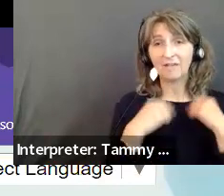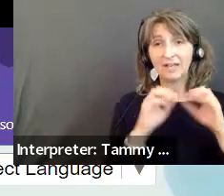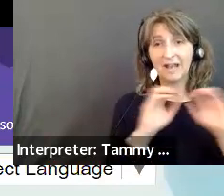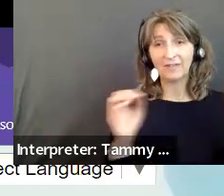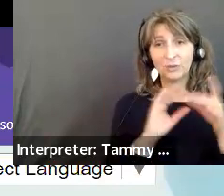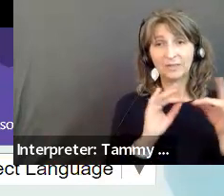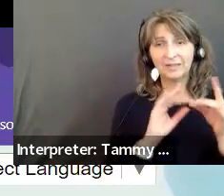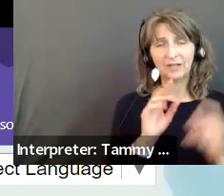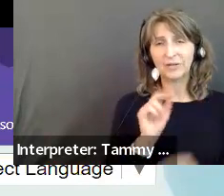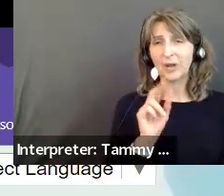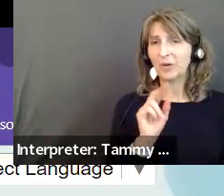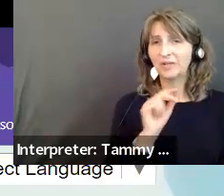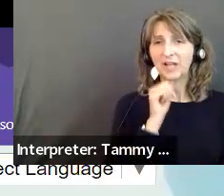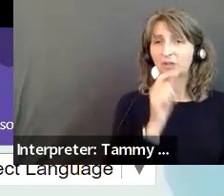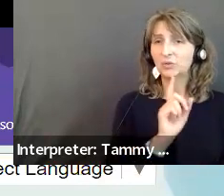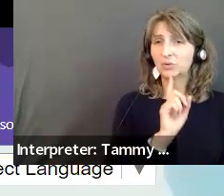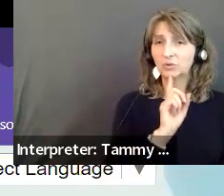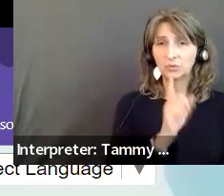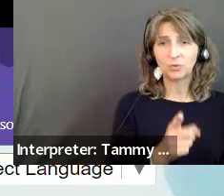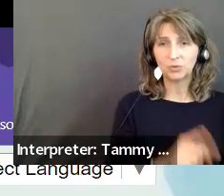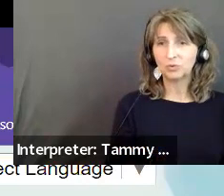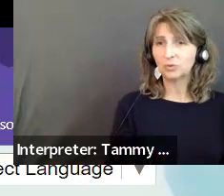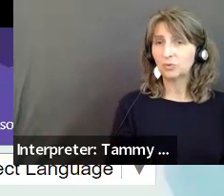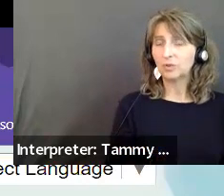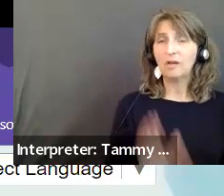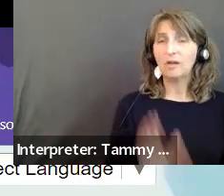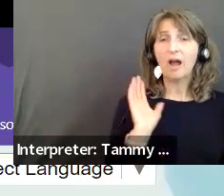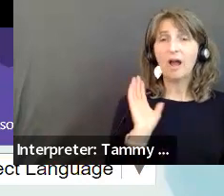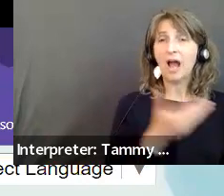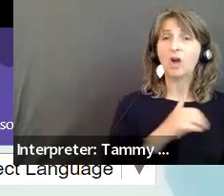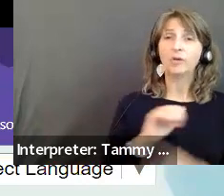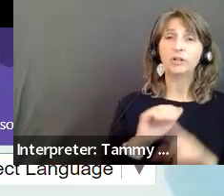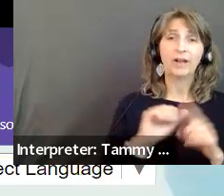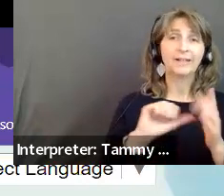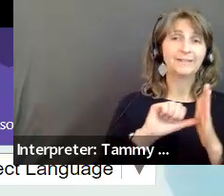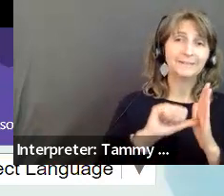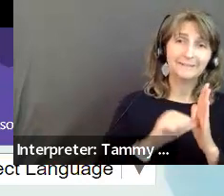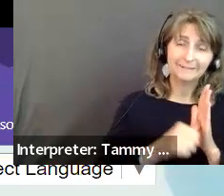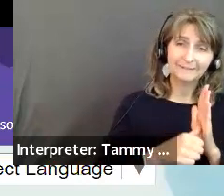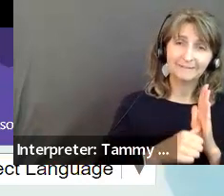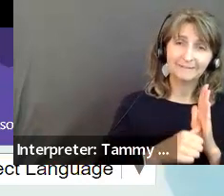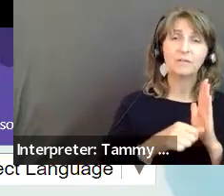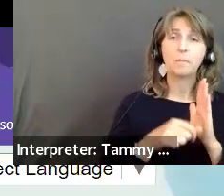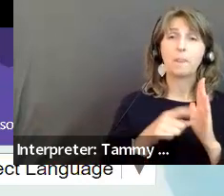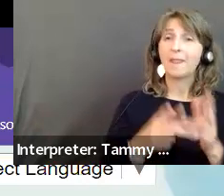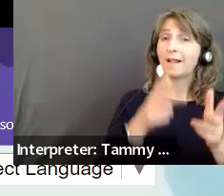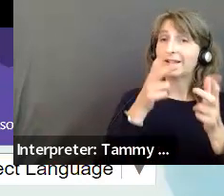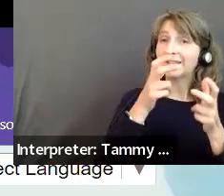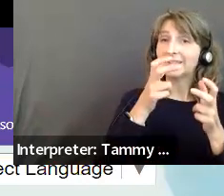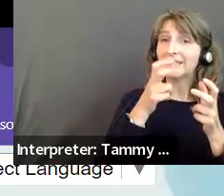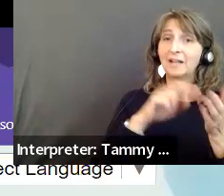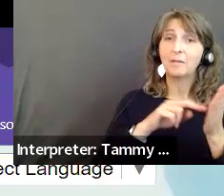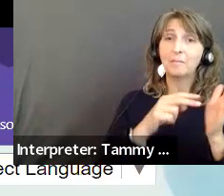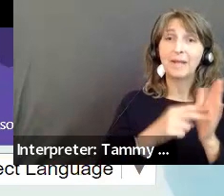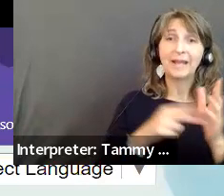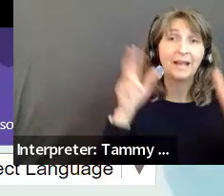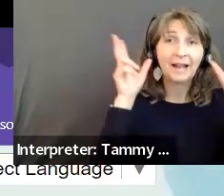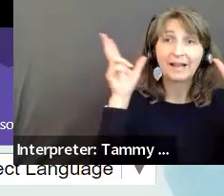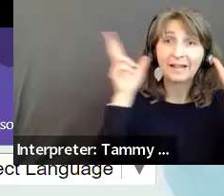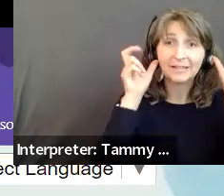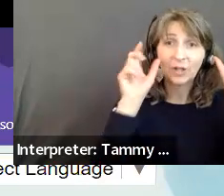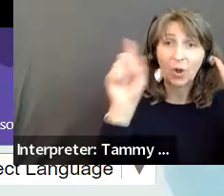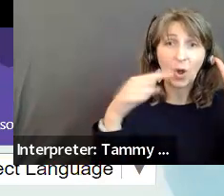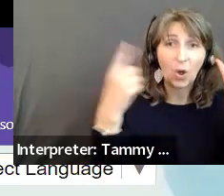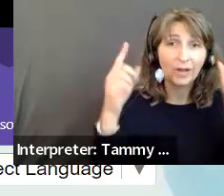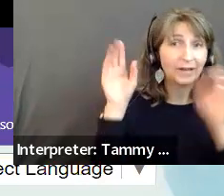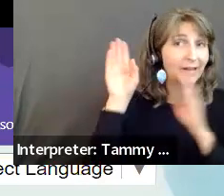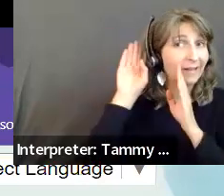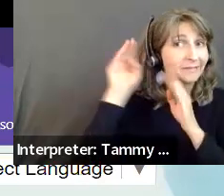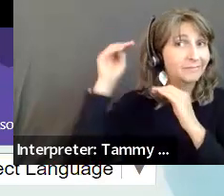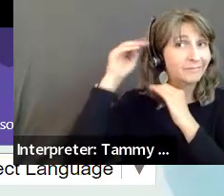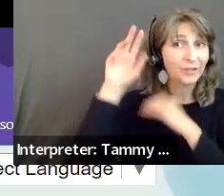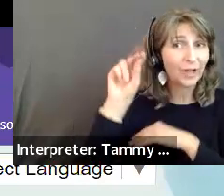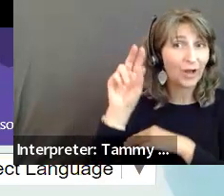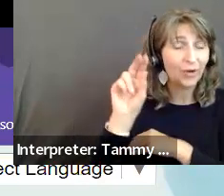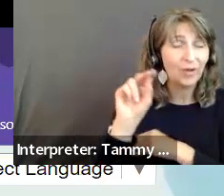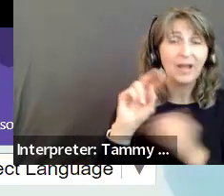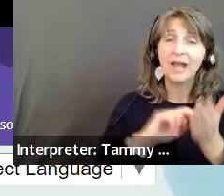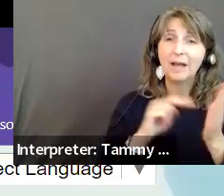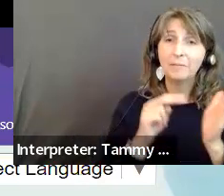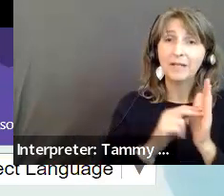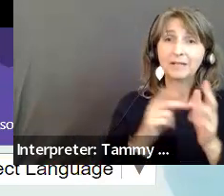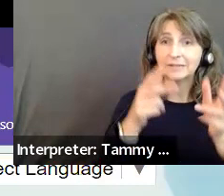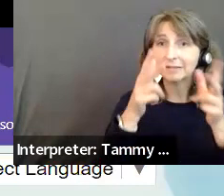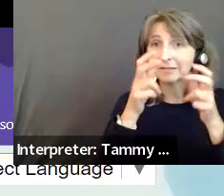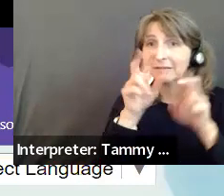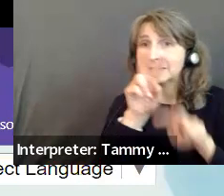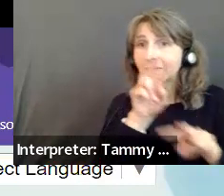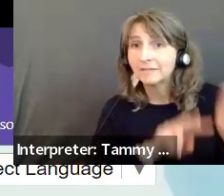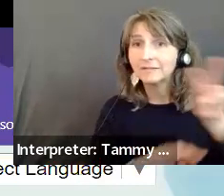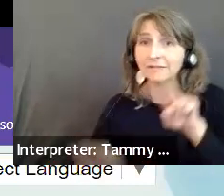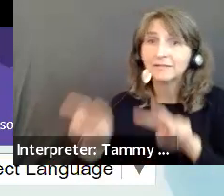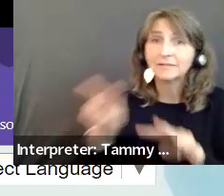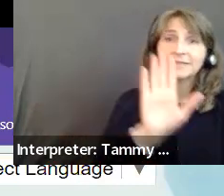So we're constantly preaching that in our trainings about listening with not just your ears about listening with not just your ears, but your eyes and your whole entire being, about listening with not just your ears, but your eyes and your whole entire being so that you can provide, you know, listening with not just your ears, but your eyes and your whole entire being so that you can provide, you know, the right tool for the